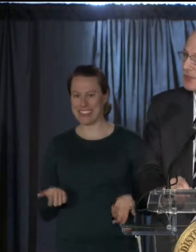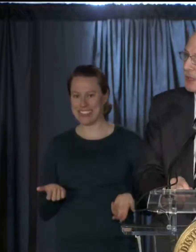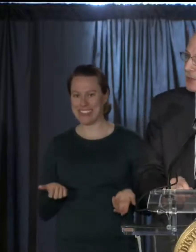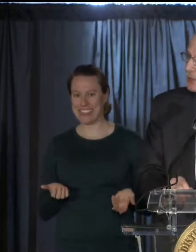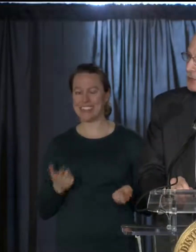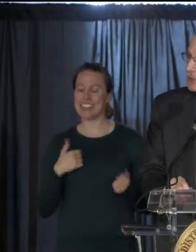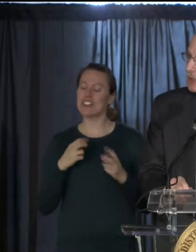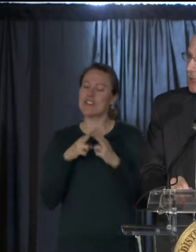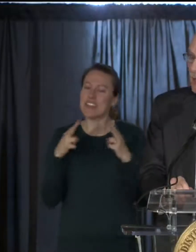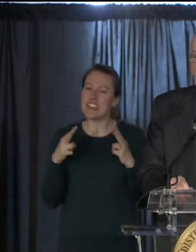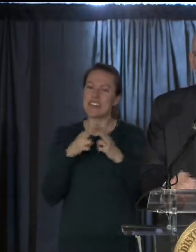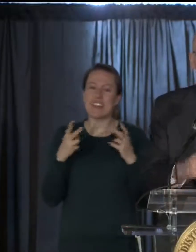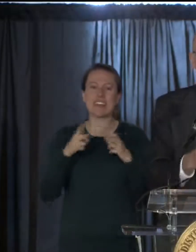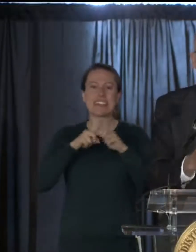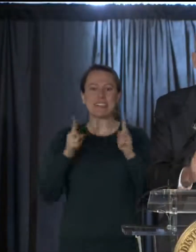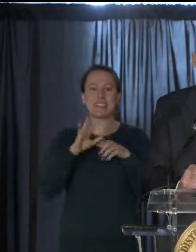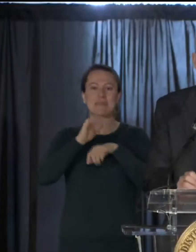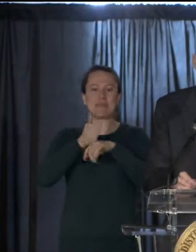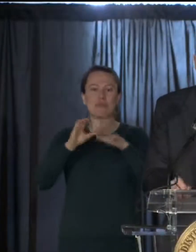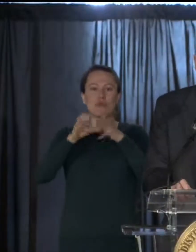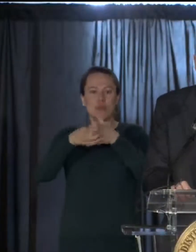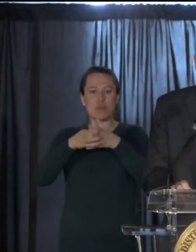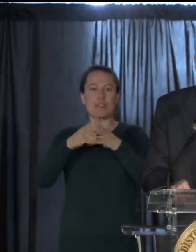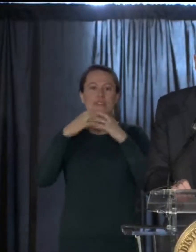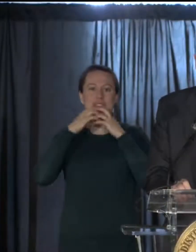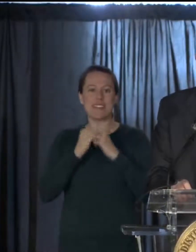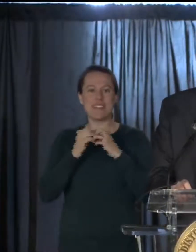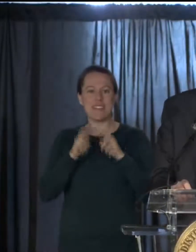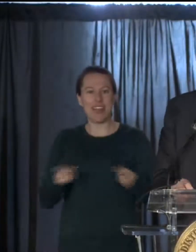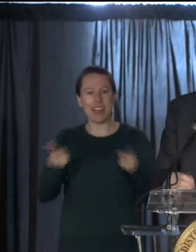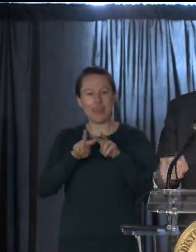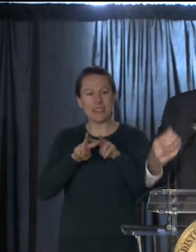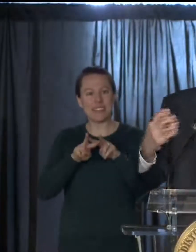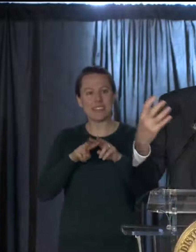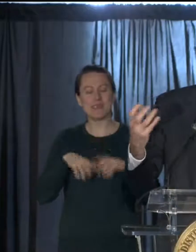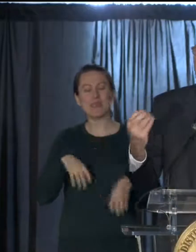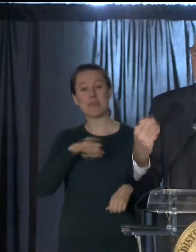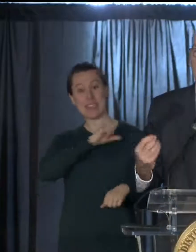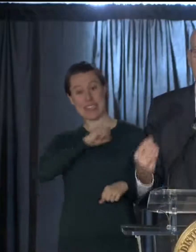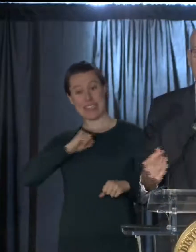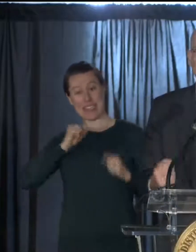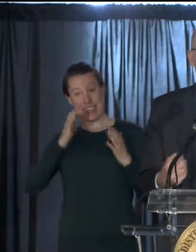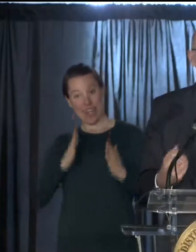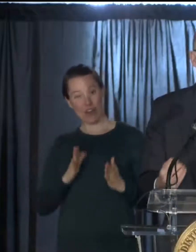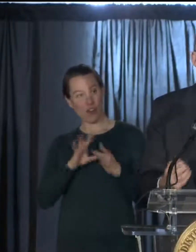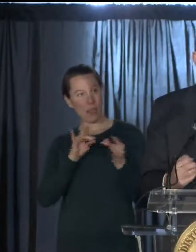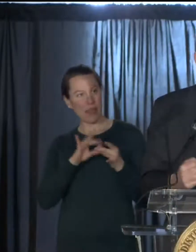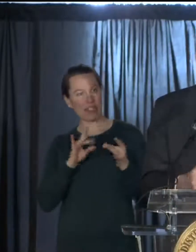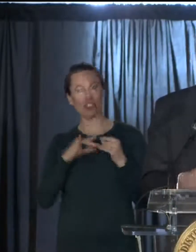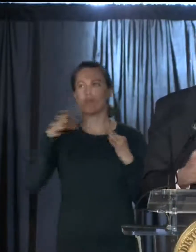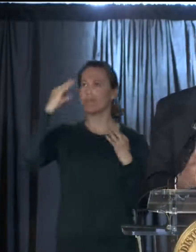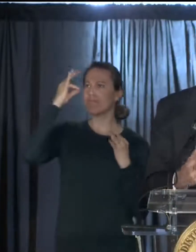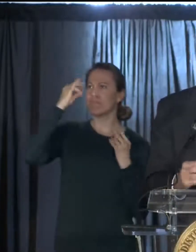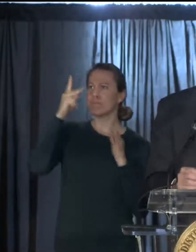OF VALUES, AND AS SENATOR -- AS THE SENATOR SAID, YOU KNOW, WHEN YOU THINK ABOUT SOME OF THE PRINCIPLES THAT POLITICIANS